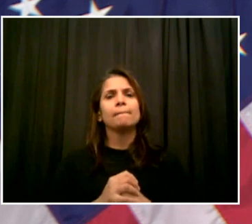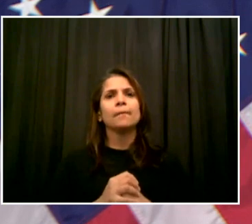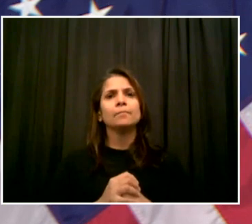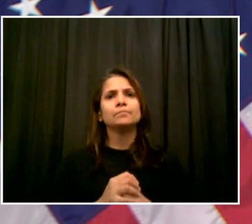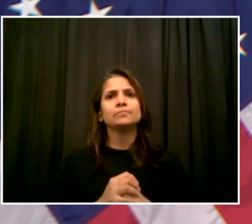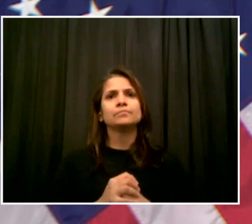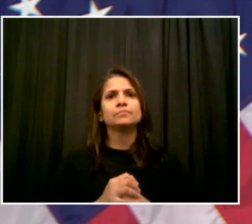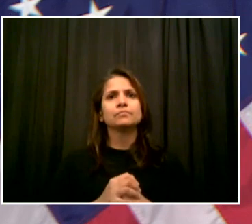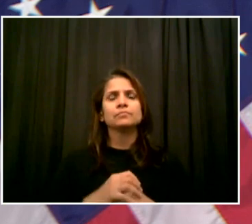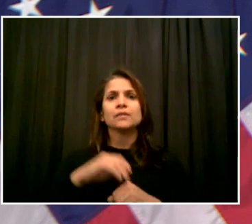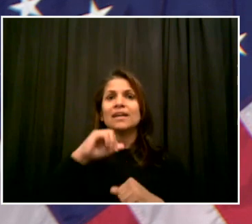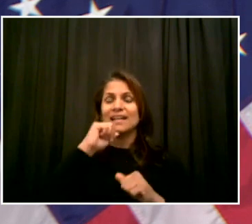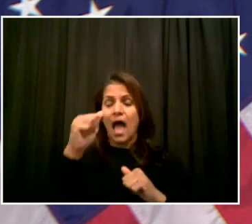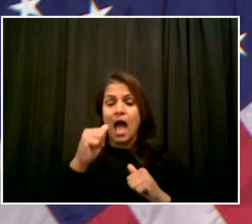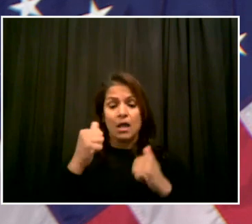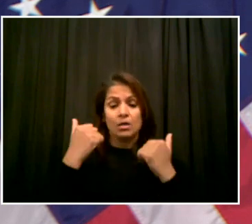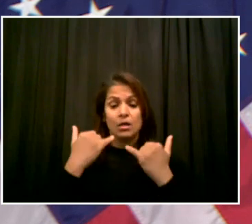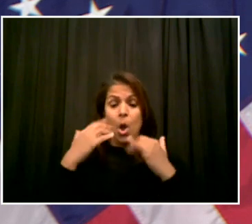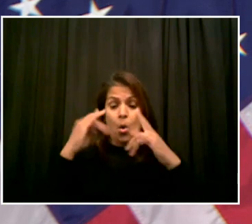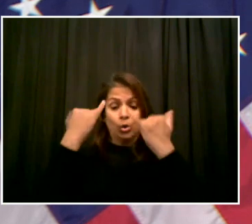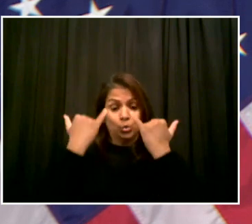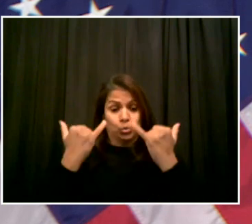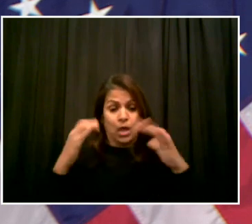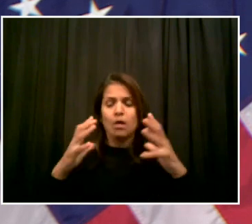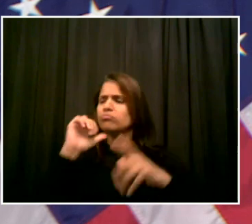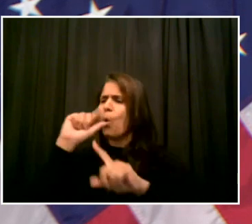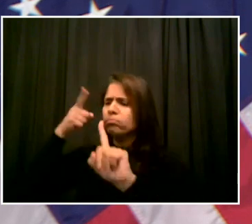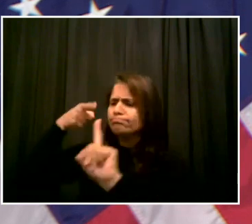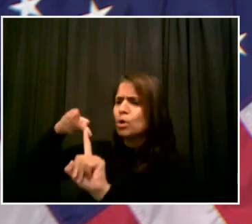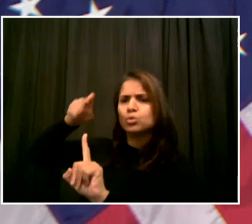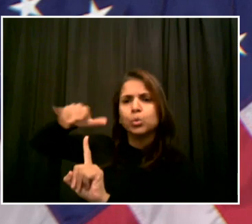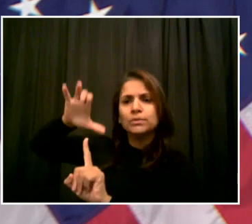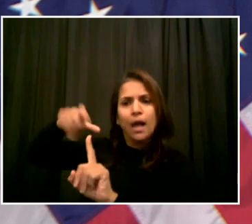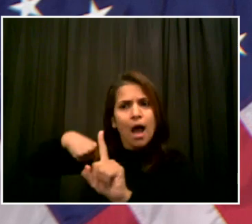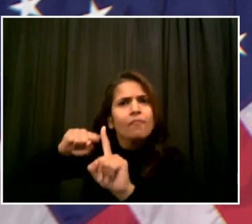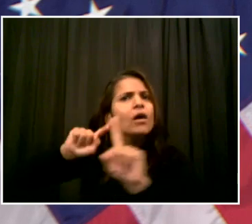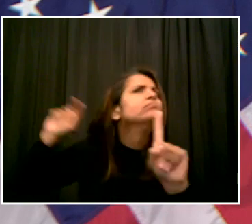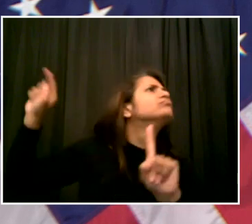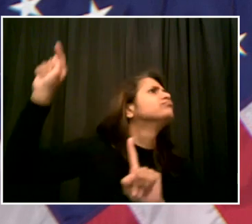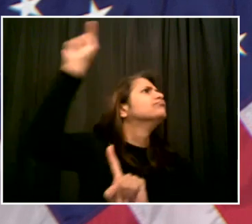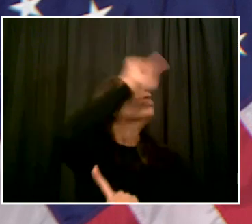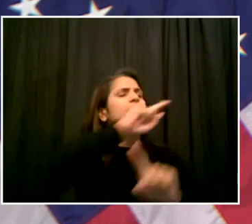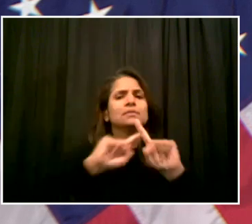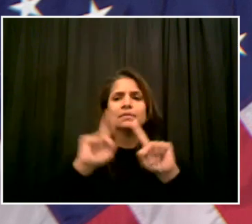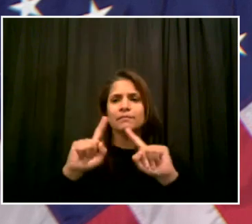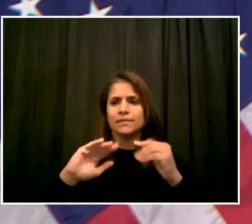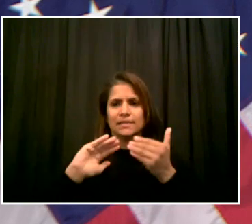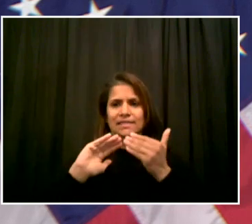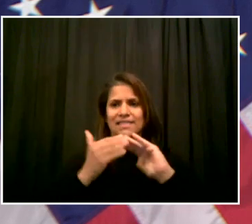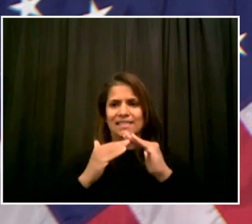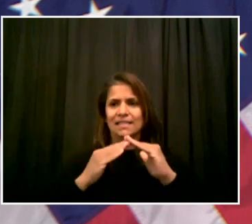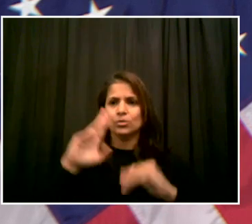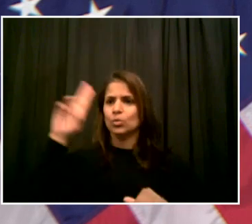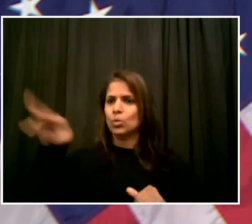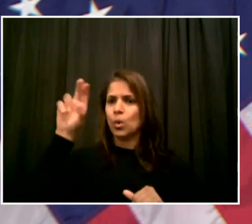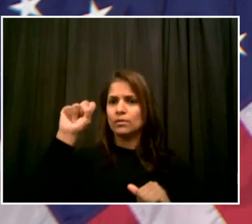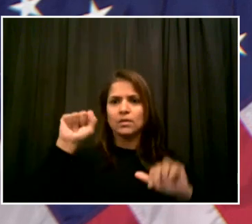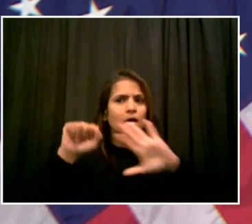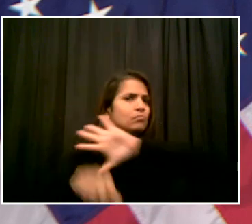CITY BASED. IT'S A MUCH LARGER STORY, IT EXTENDS LITERALLY ACROSS THEC OUTNRY TO MAYOR CITIES. WE SAW